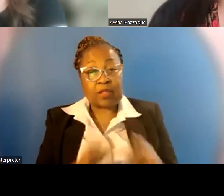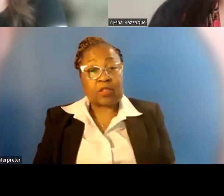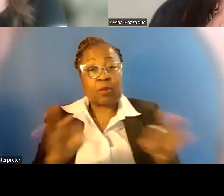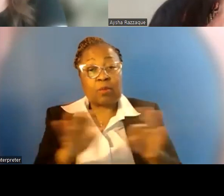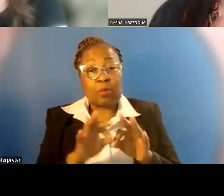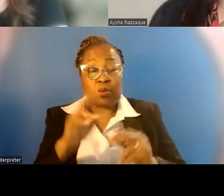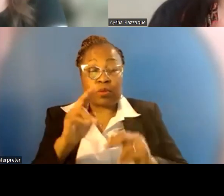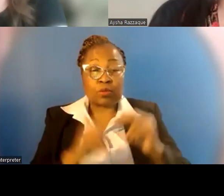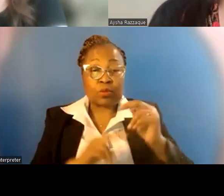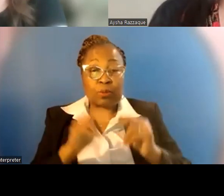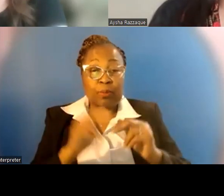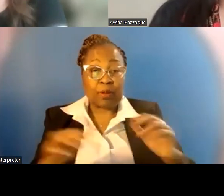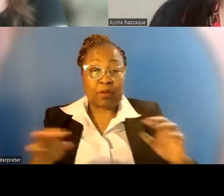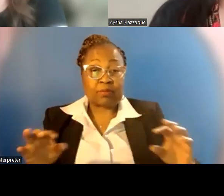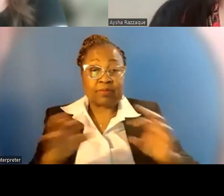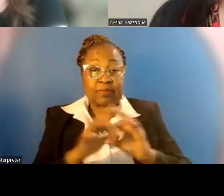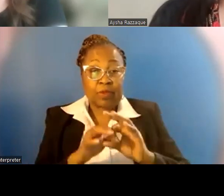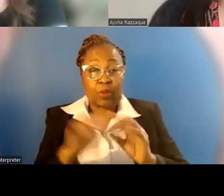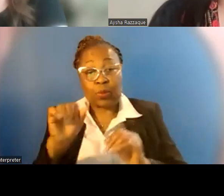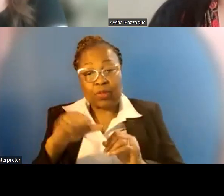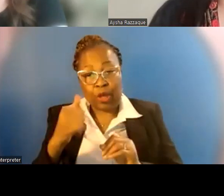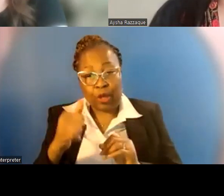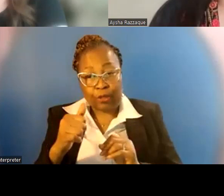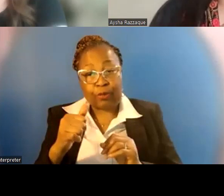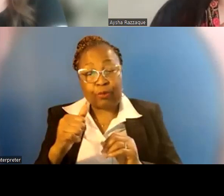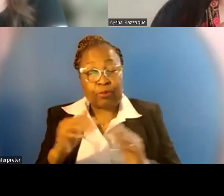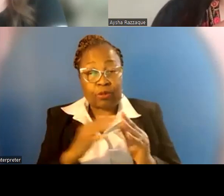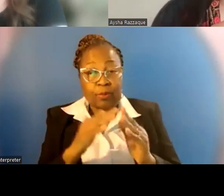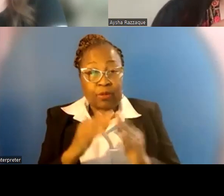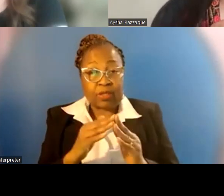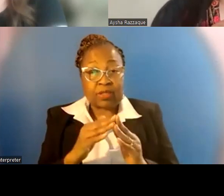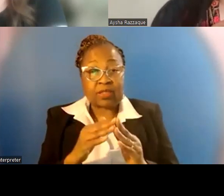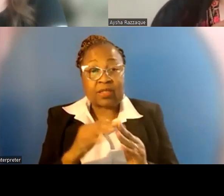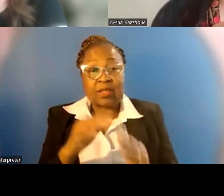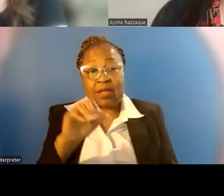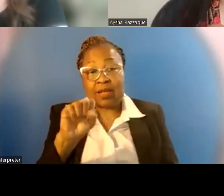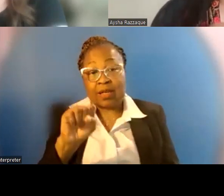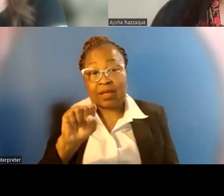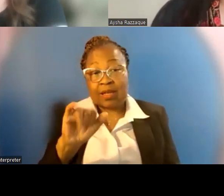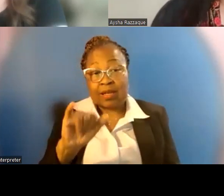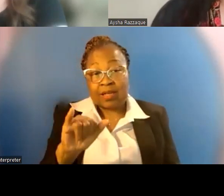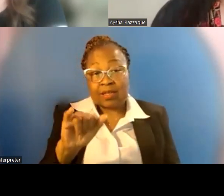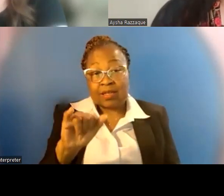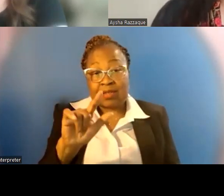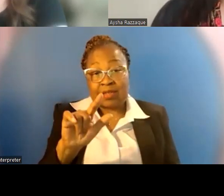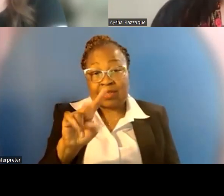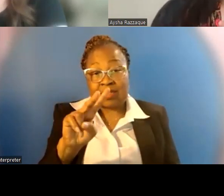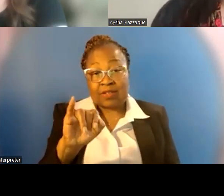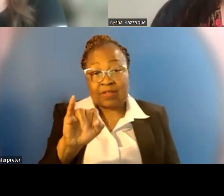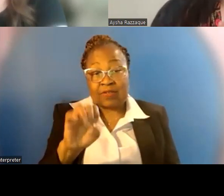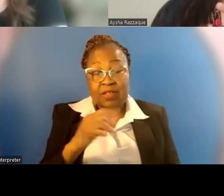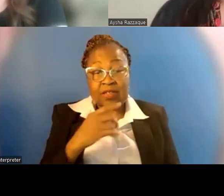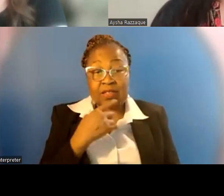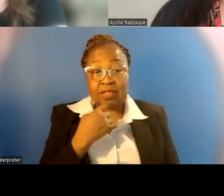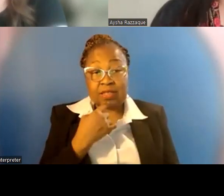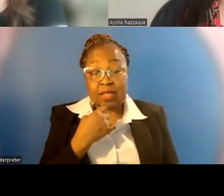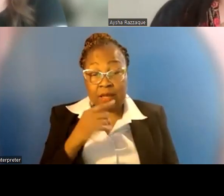and Sylvie kind of mentioned this with how a lot of disability activist groups